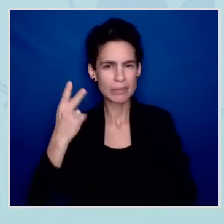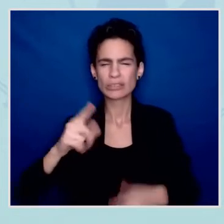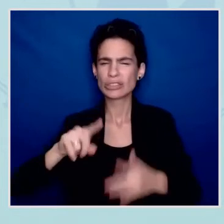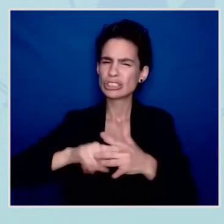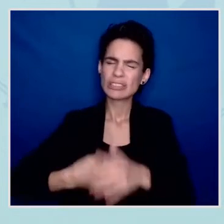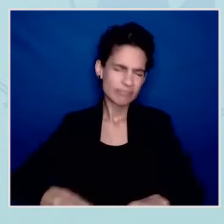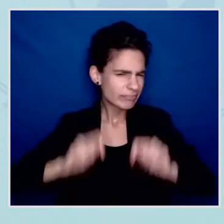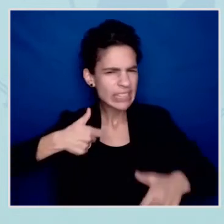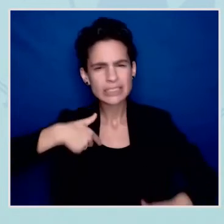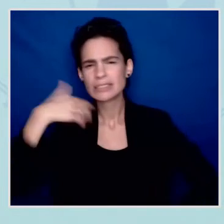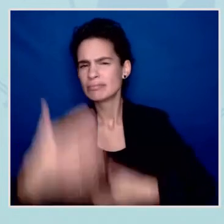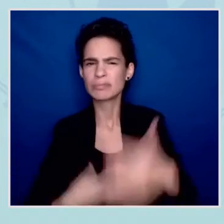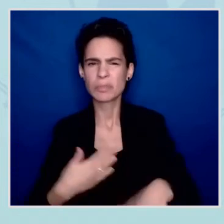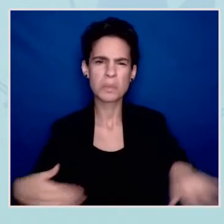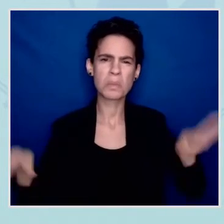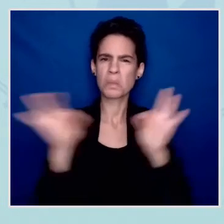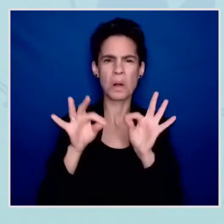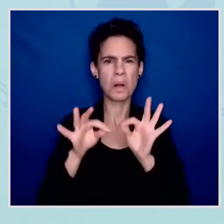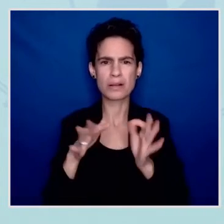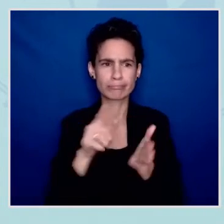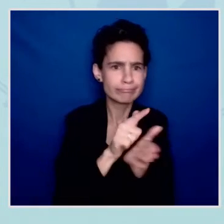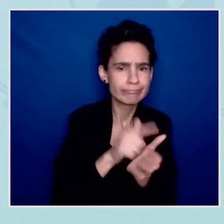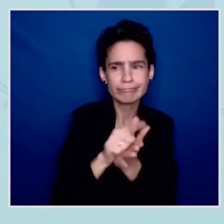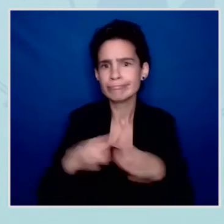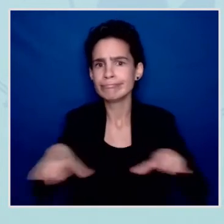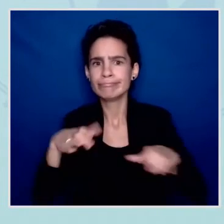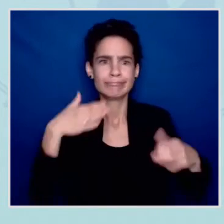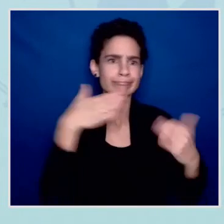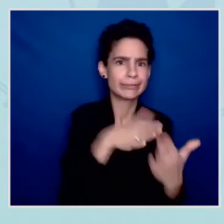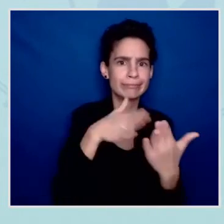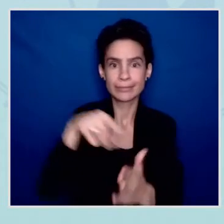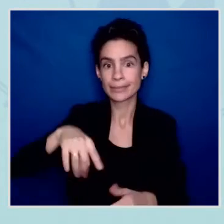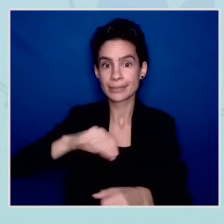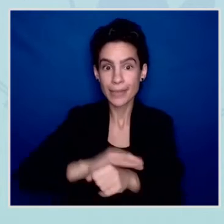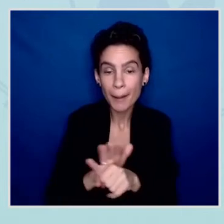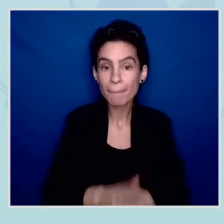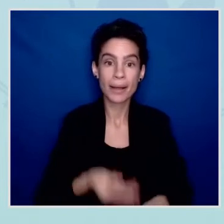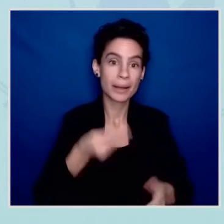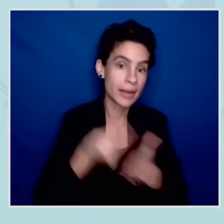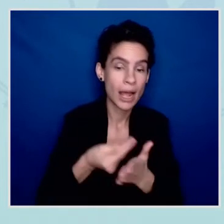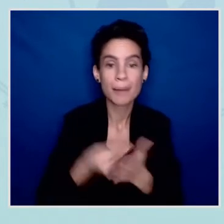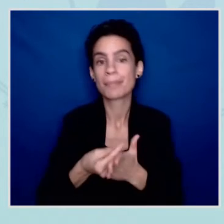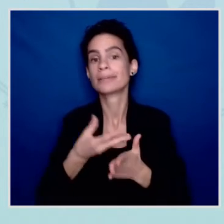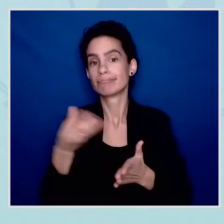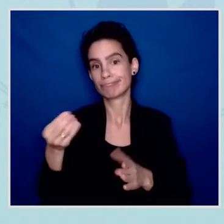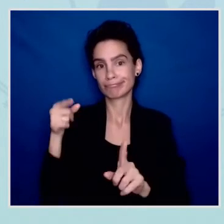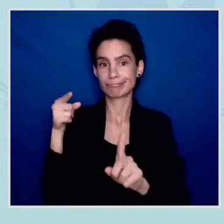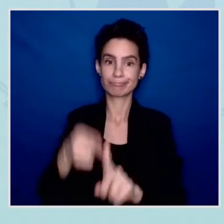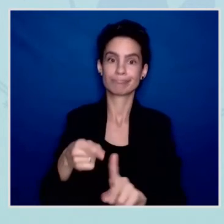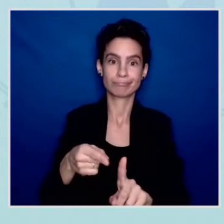WILL HAVE TO BE READY TO HIT